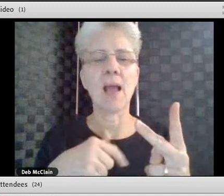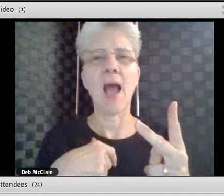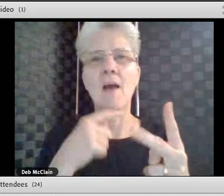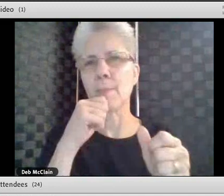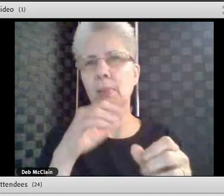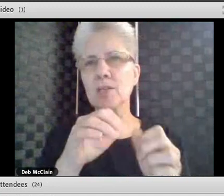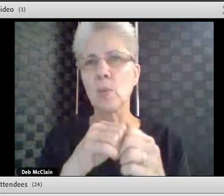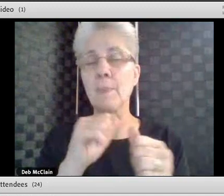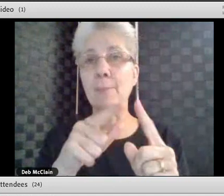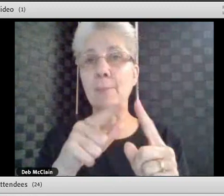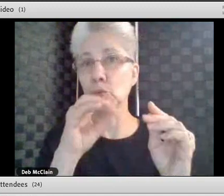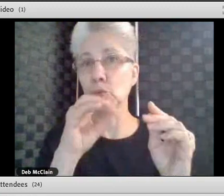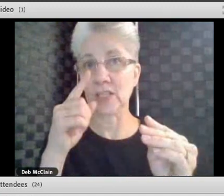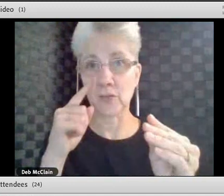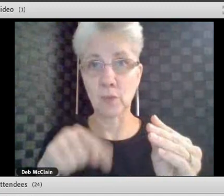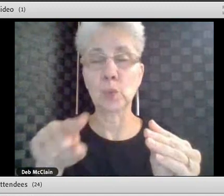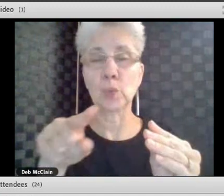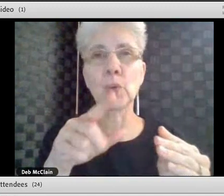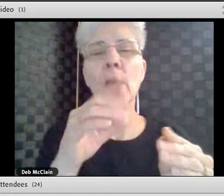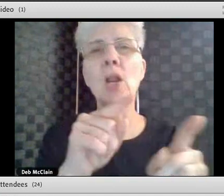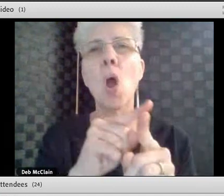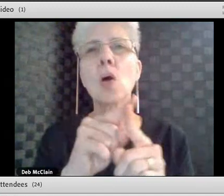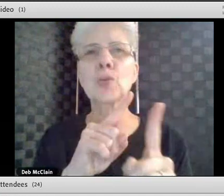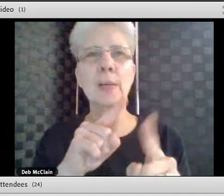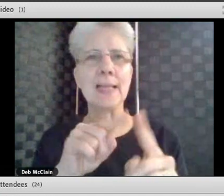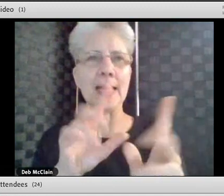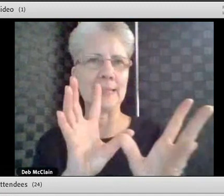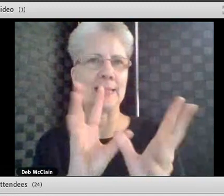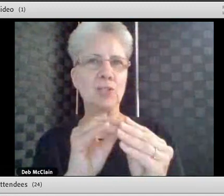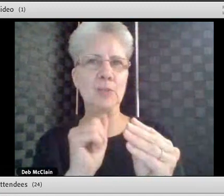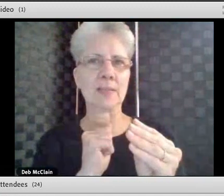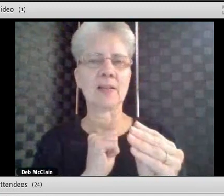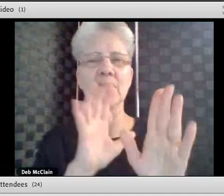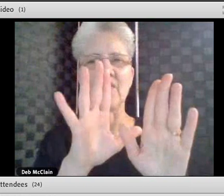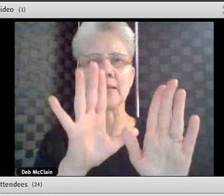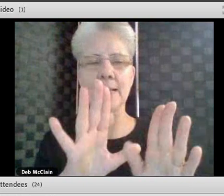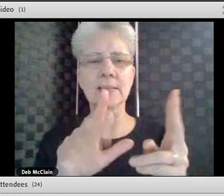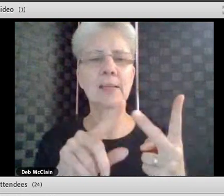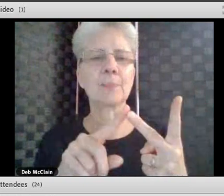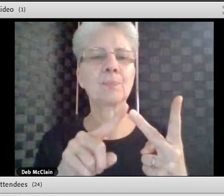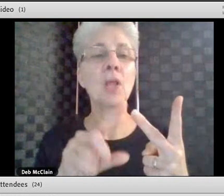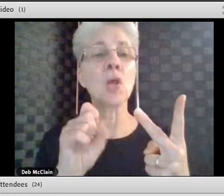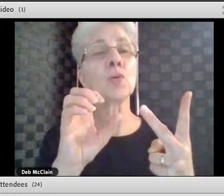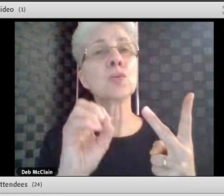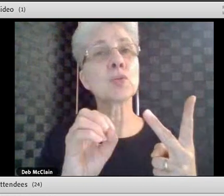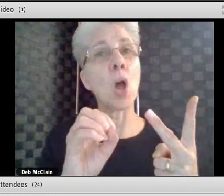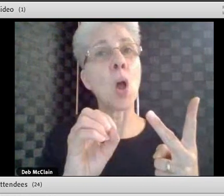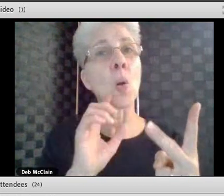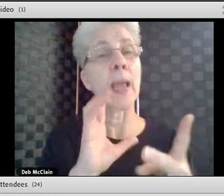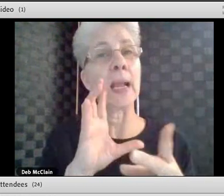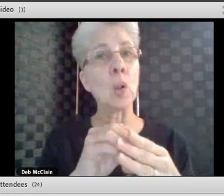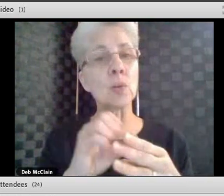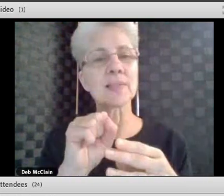which is fantastic. I've been blessed with being able to teach for you guys and also attend sessions. It's fantastic.